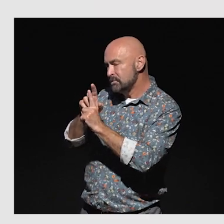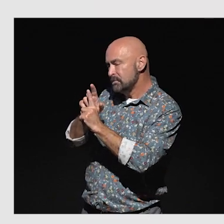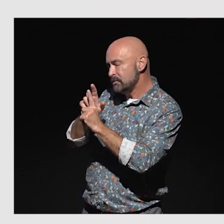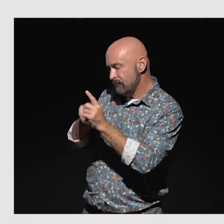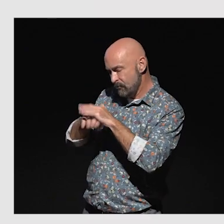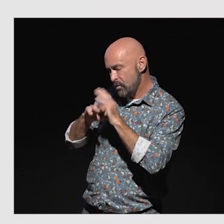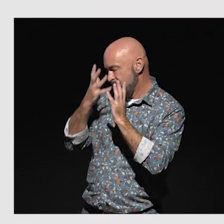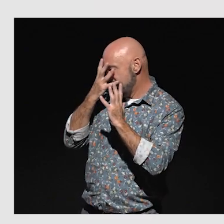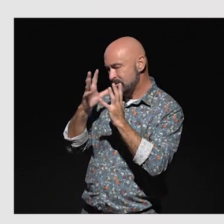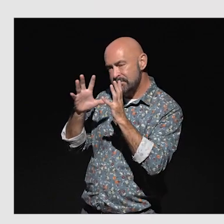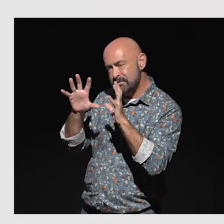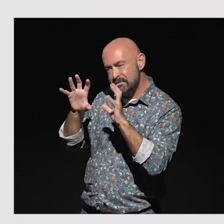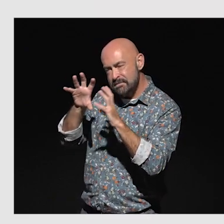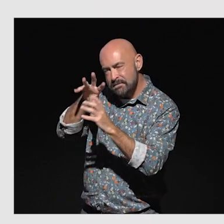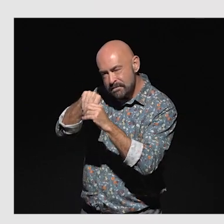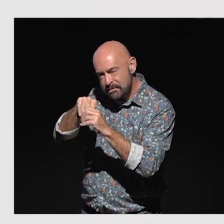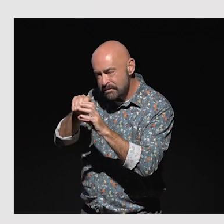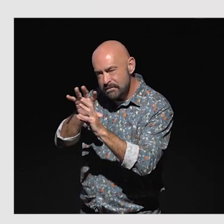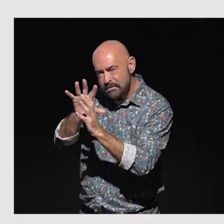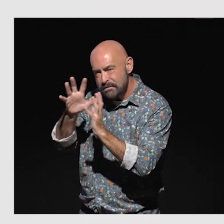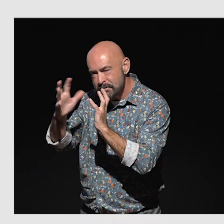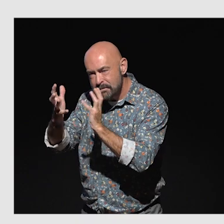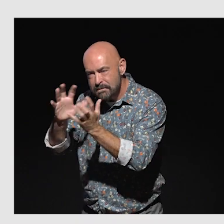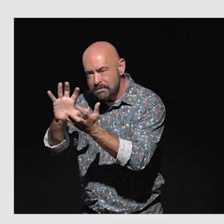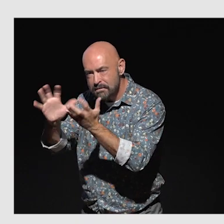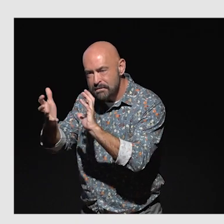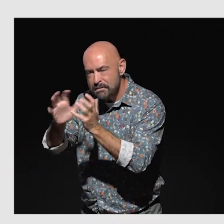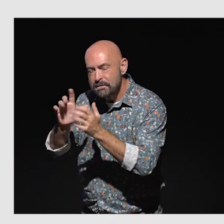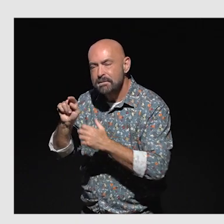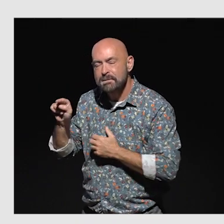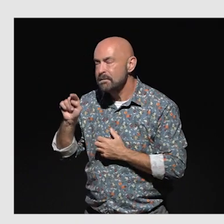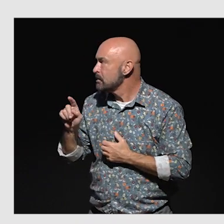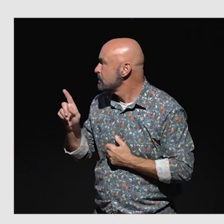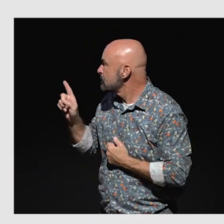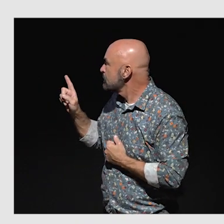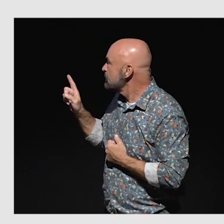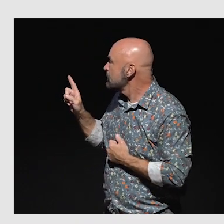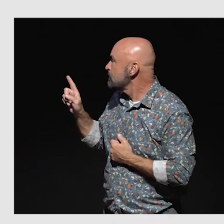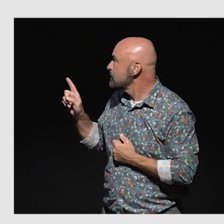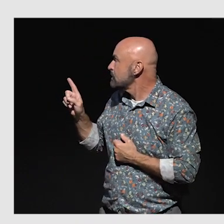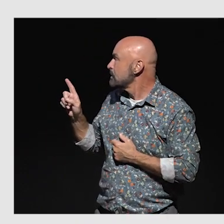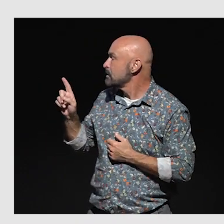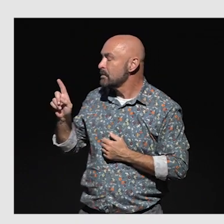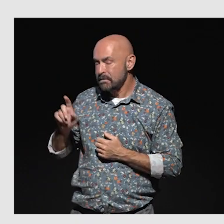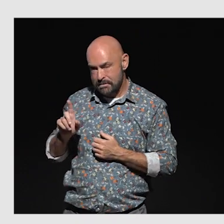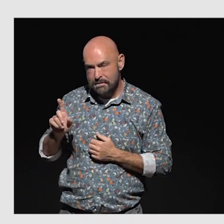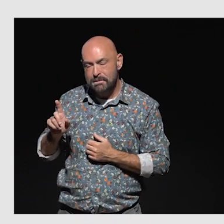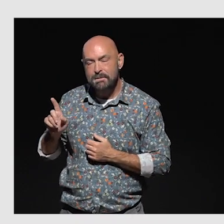in one picture in this. And that would lead to this painting at the end of 1932,